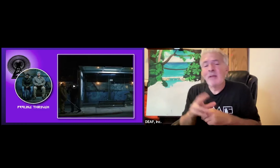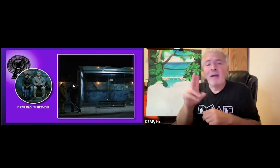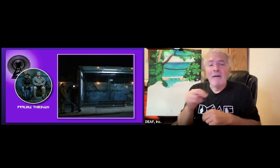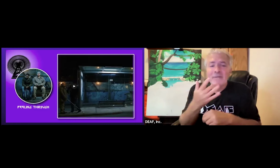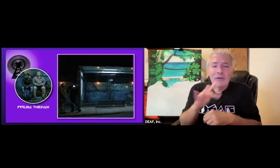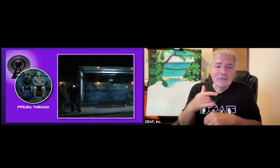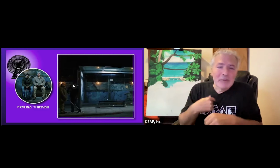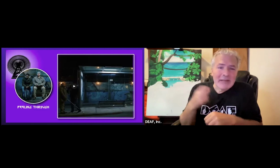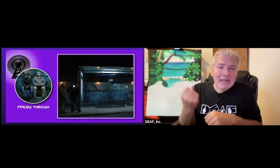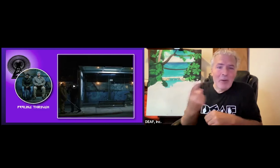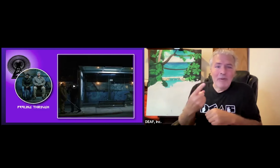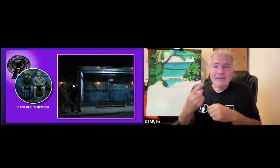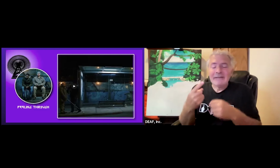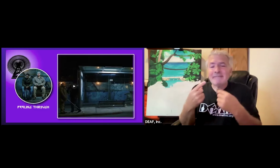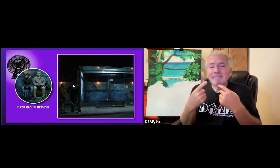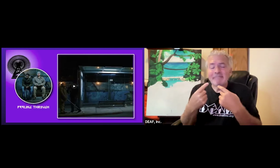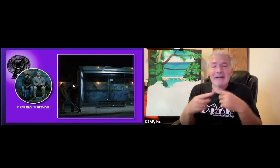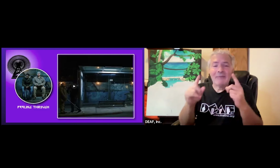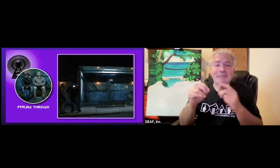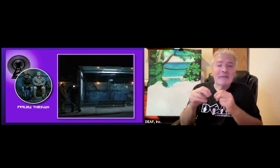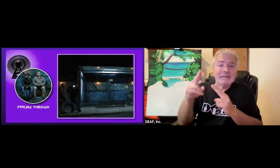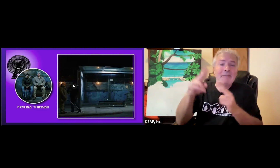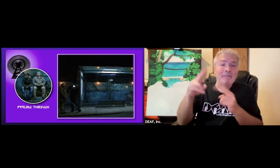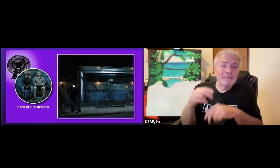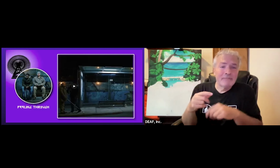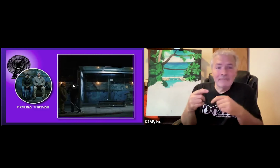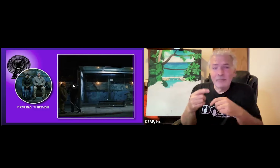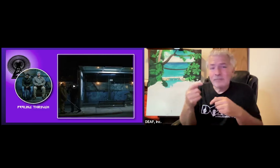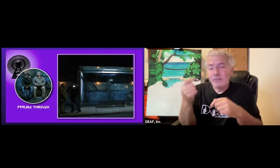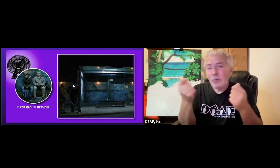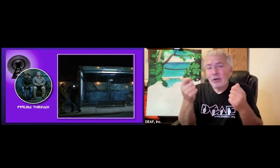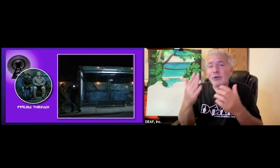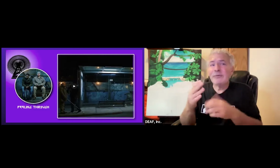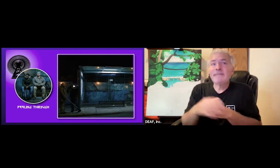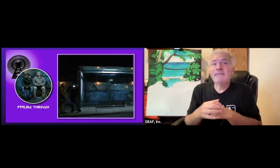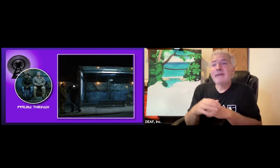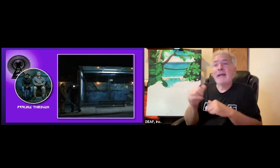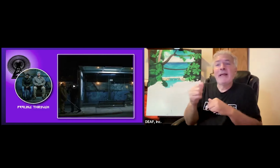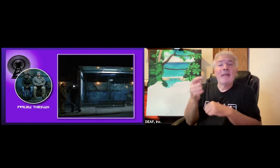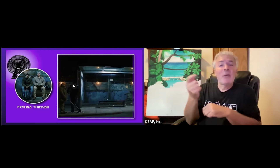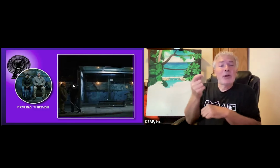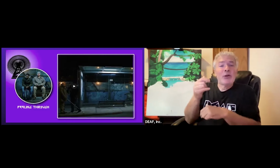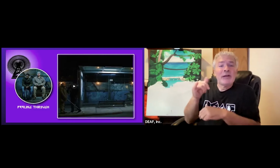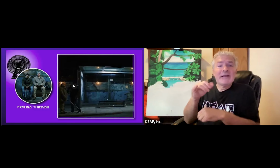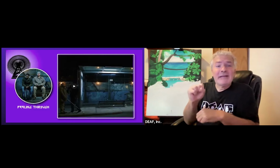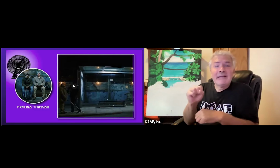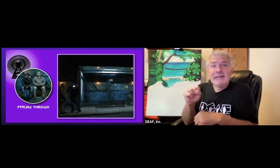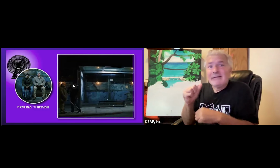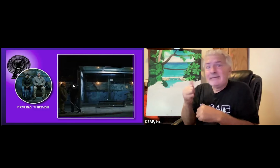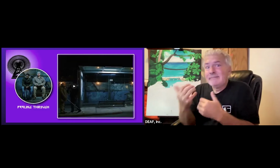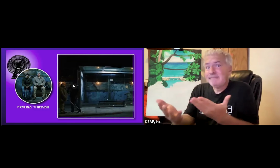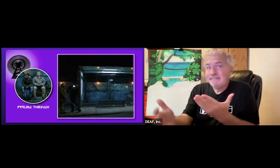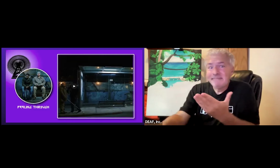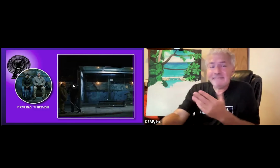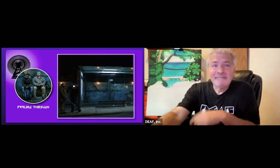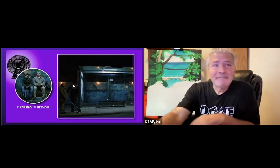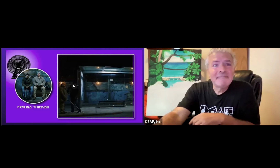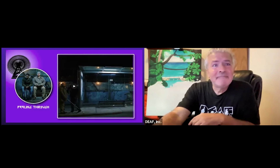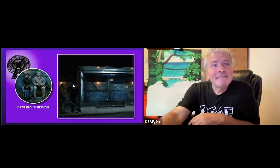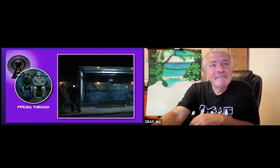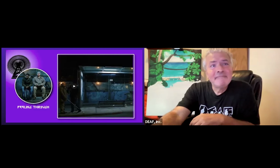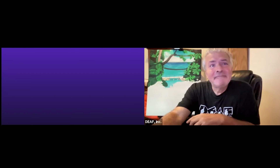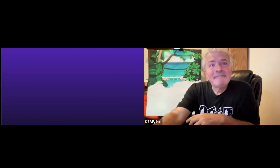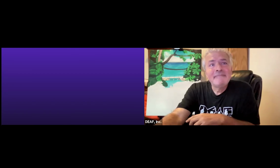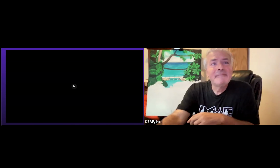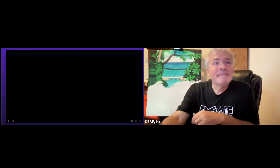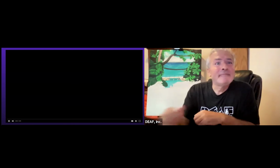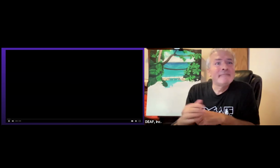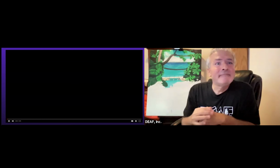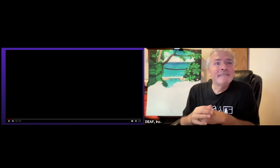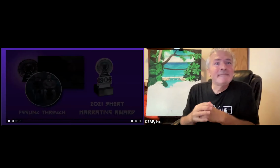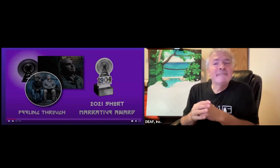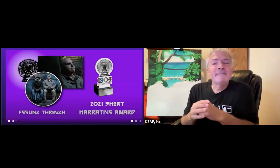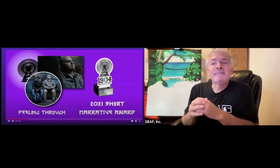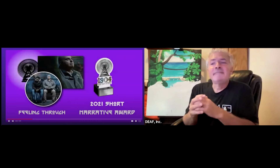Unfortunately, we can only announce the top winner. The winner is...